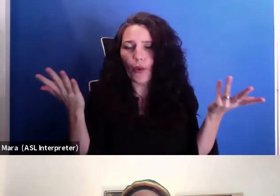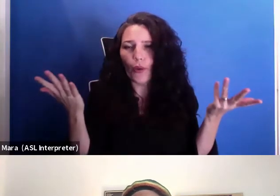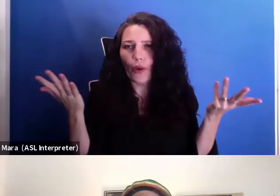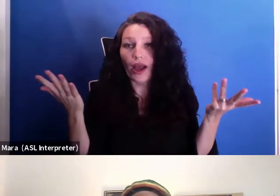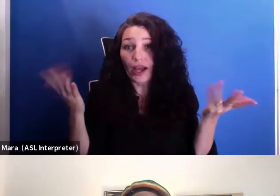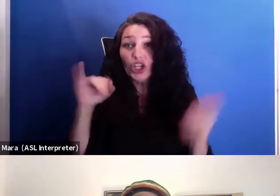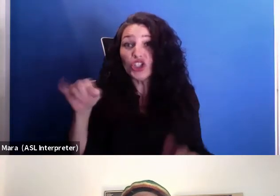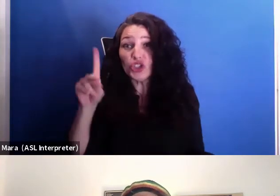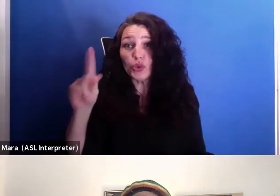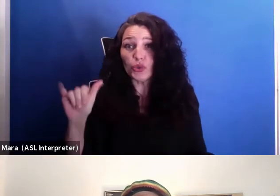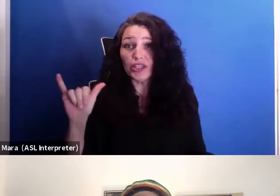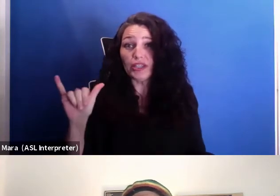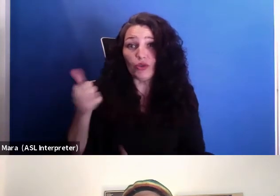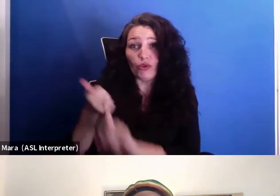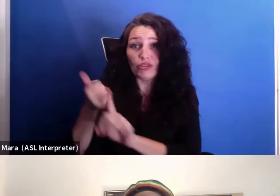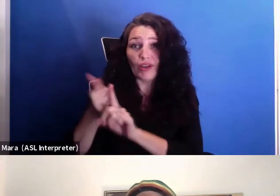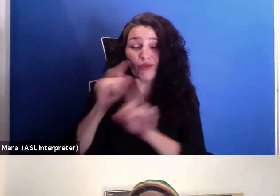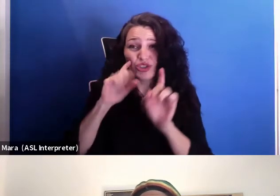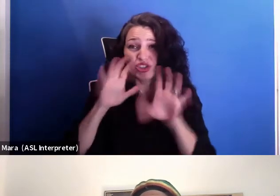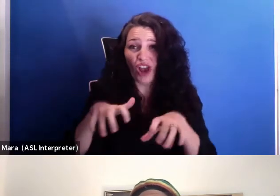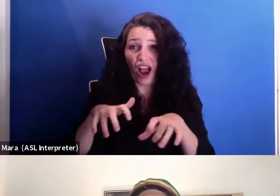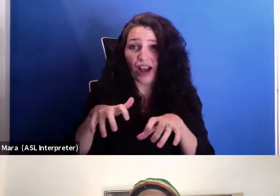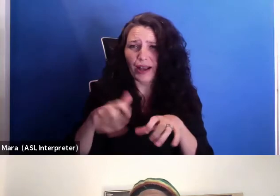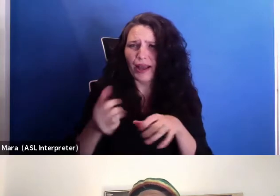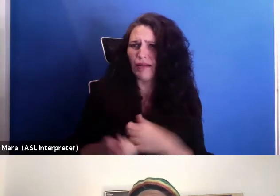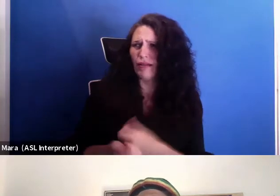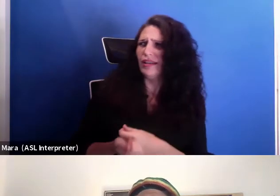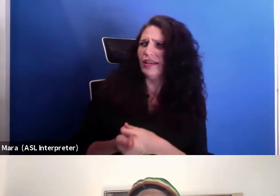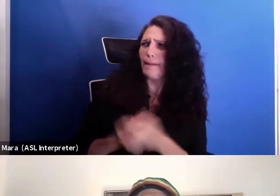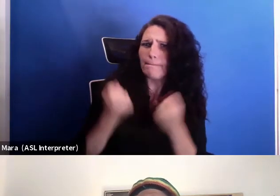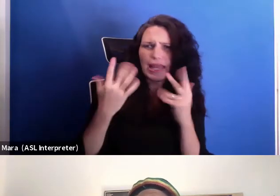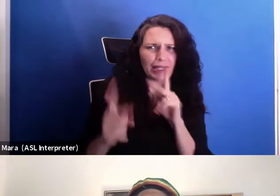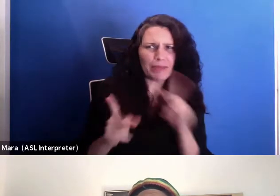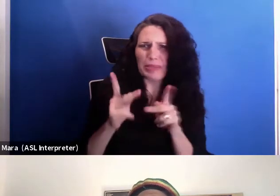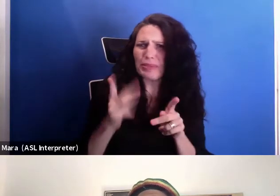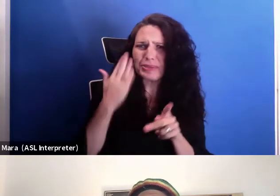She said, maybe you should ask yourselves why you weren't listening.